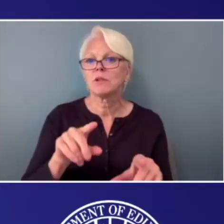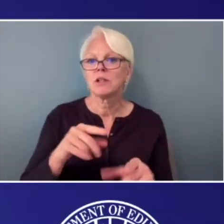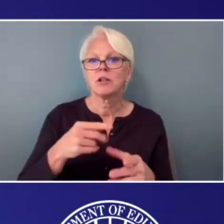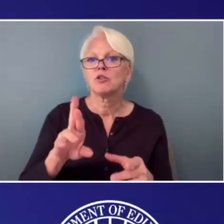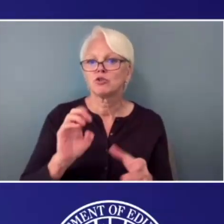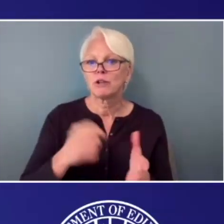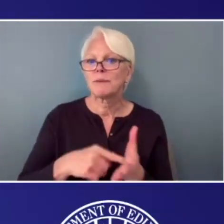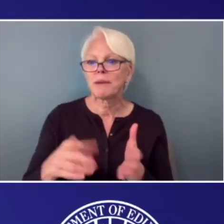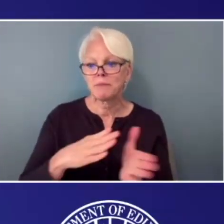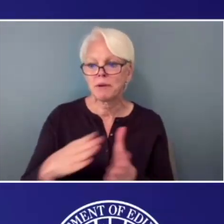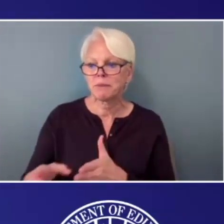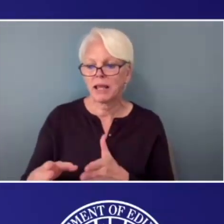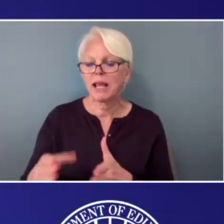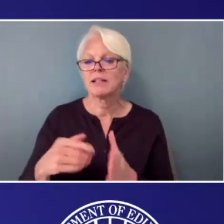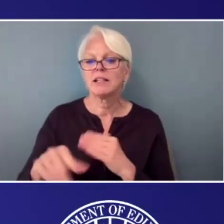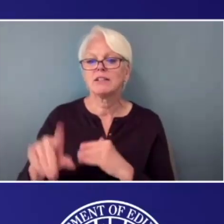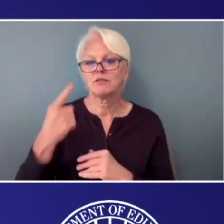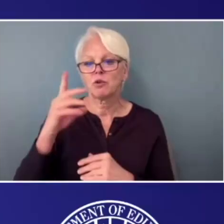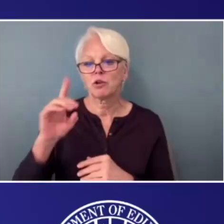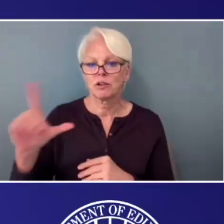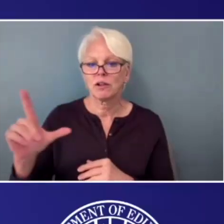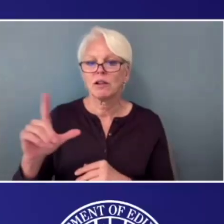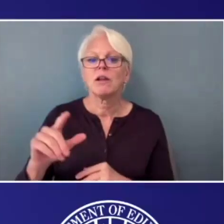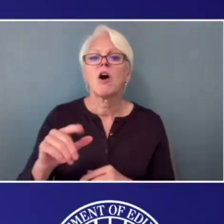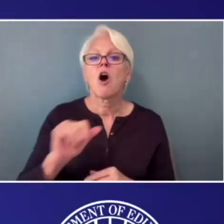to be under the same plan minus the accepted Direct Loans.